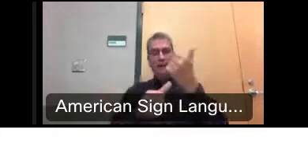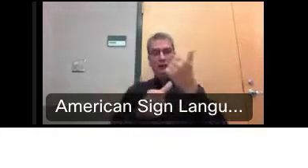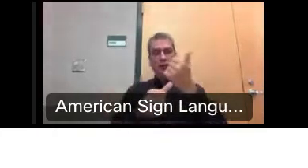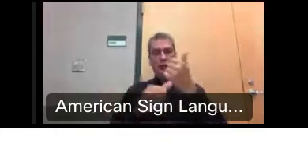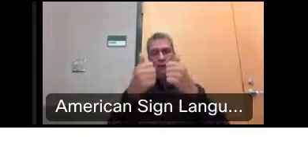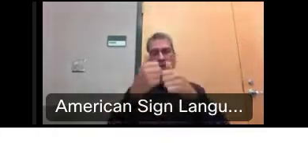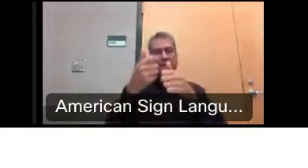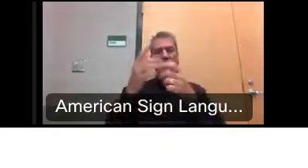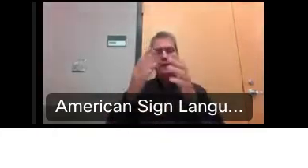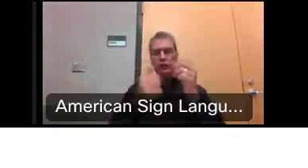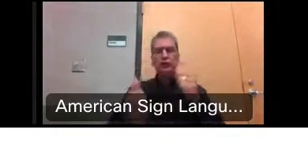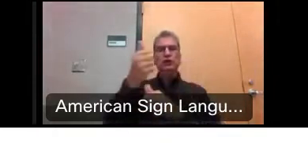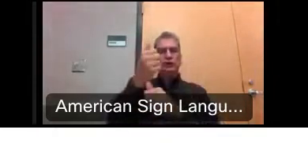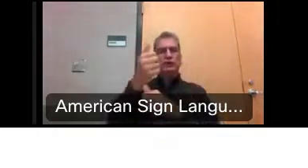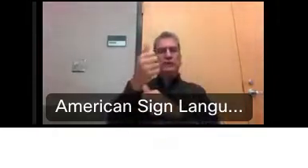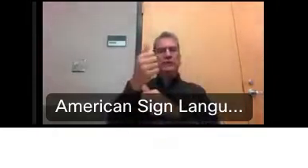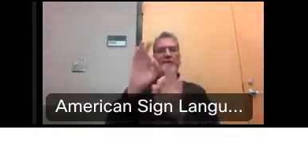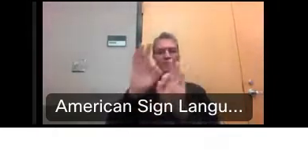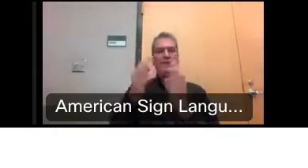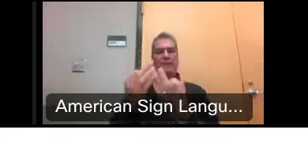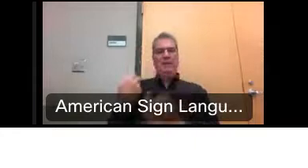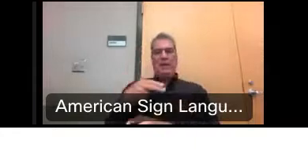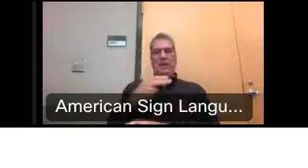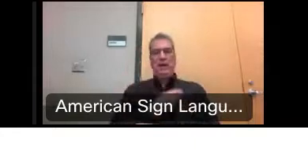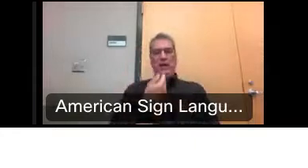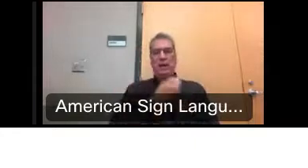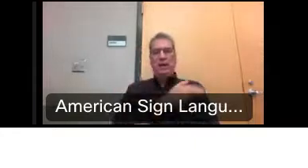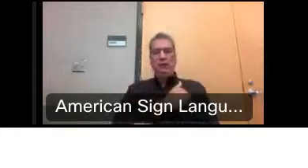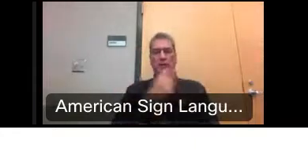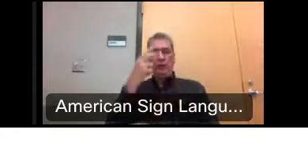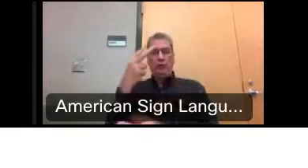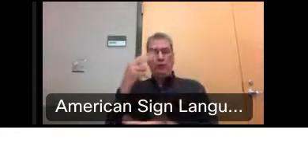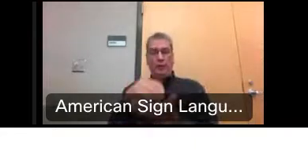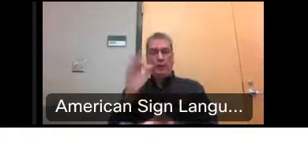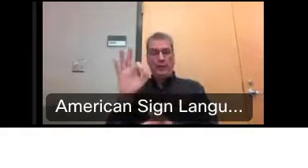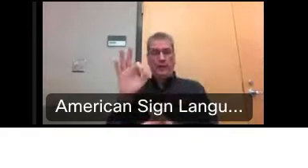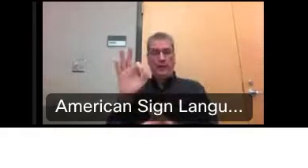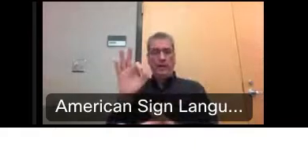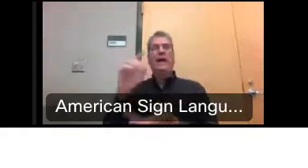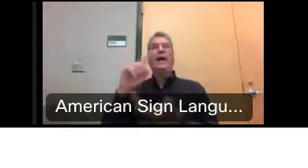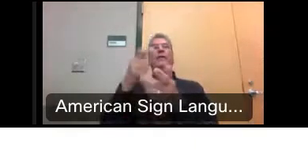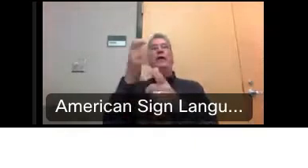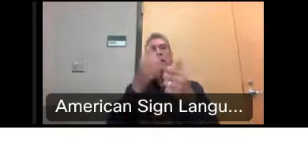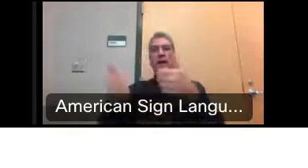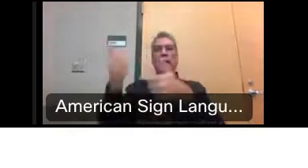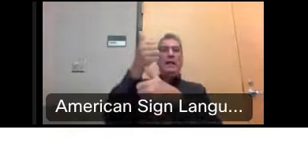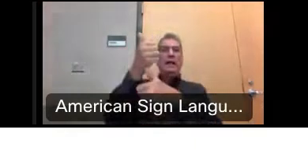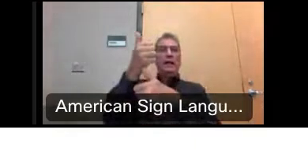at, and family of hospitals in 2009, and the chief medical officer in 2013. officer in